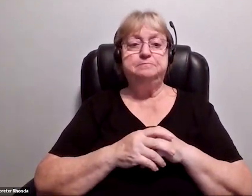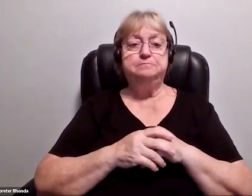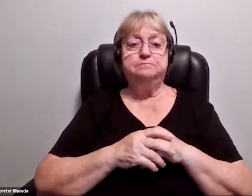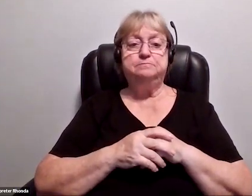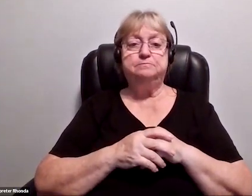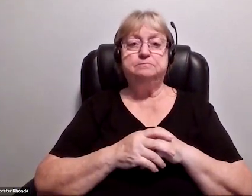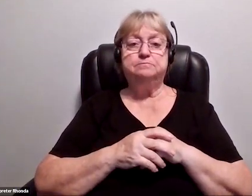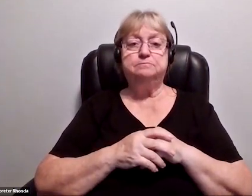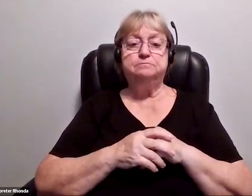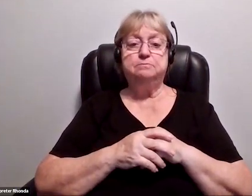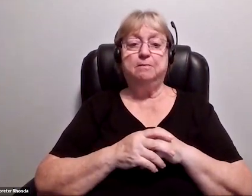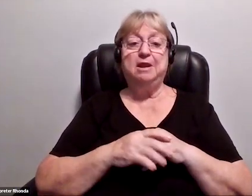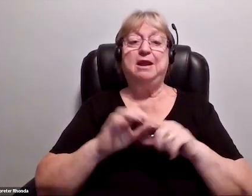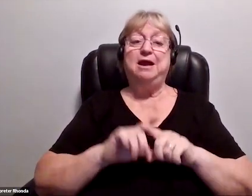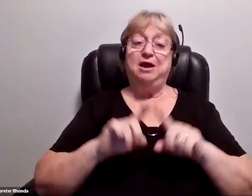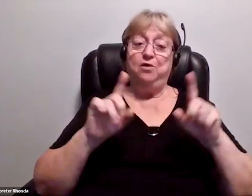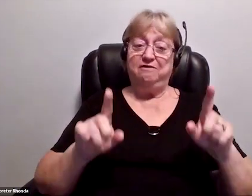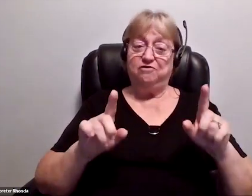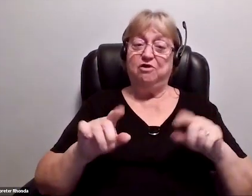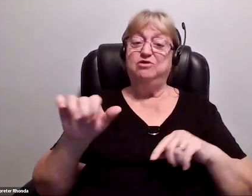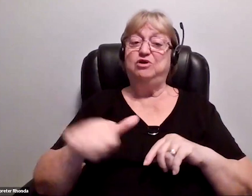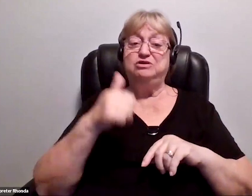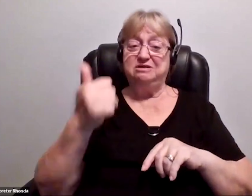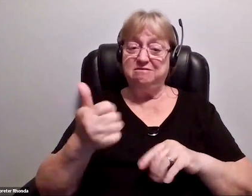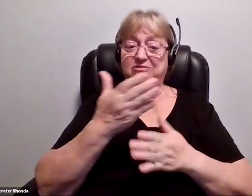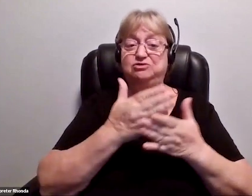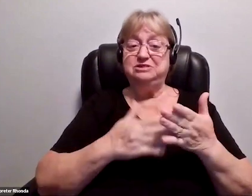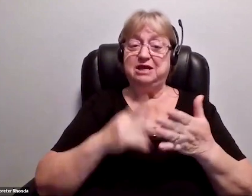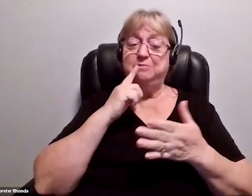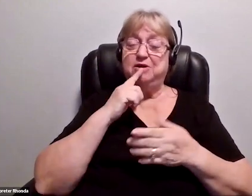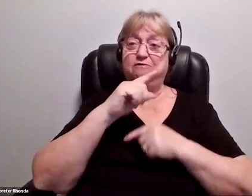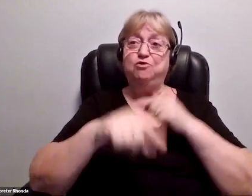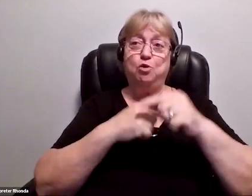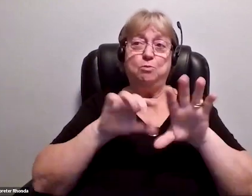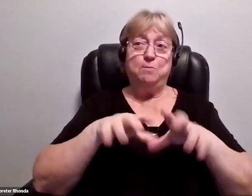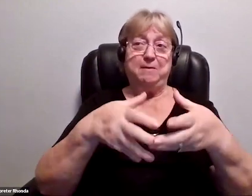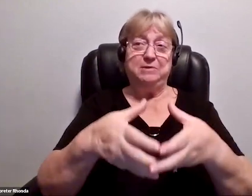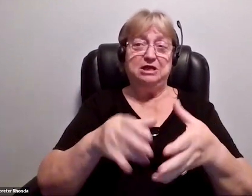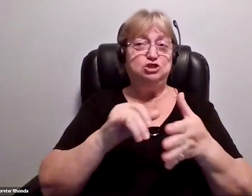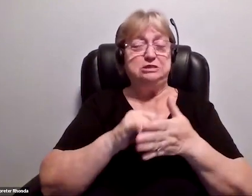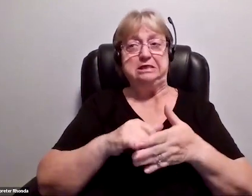However, there is another segment of the global population that is still not being represented in STEM field,